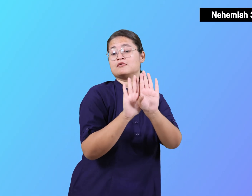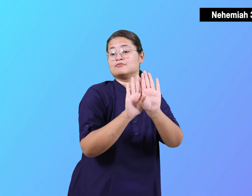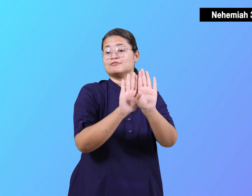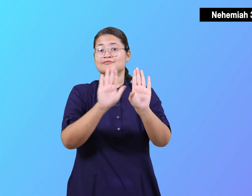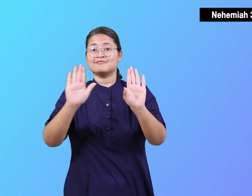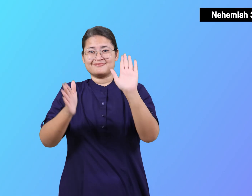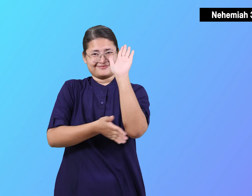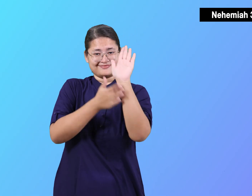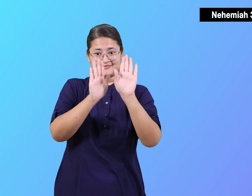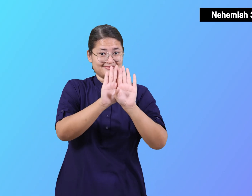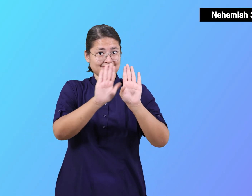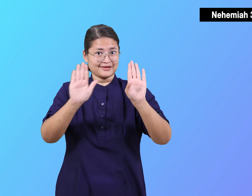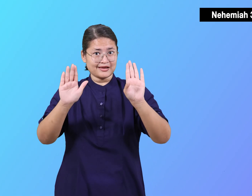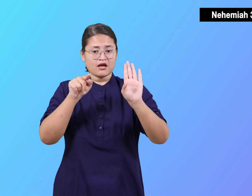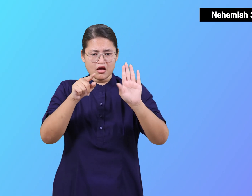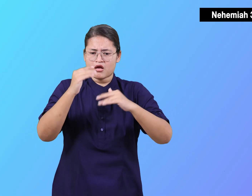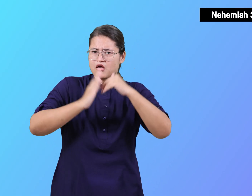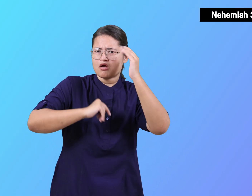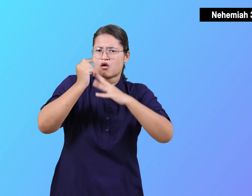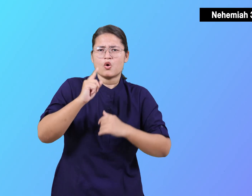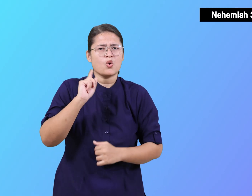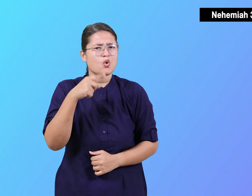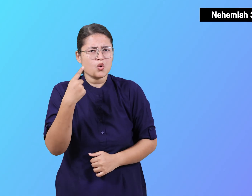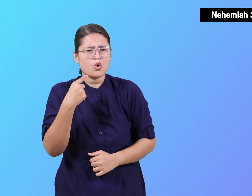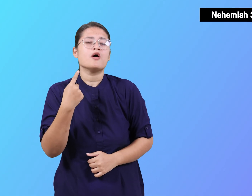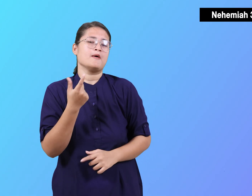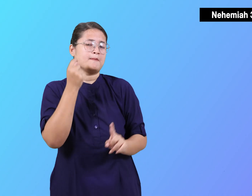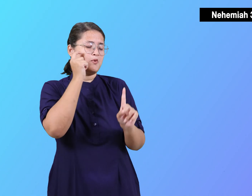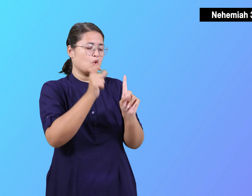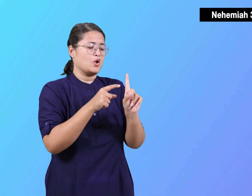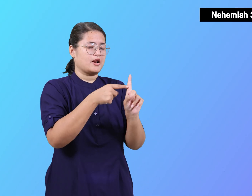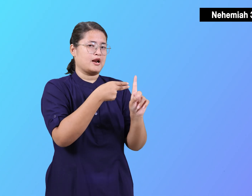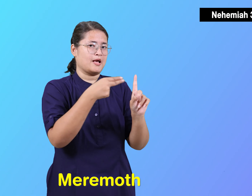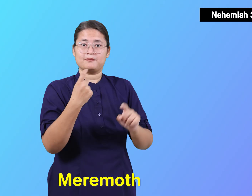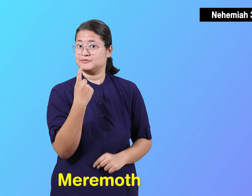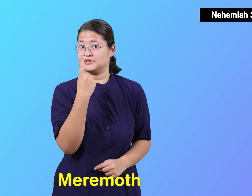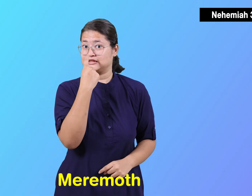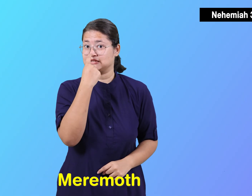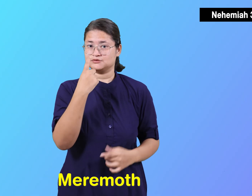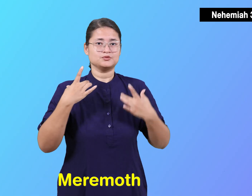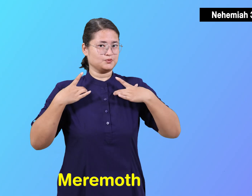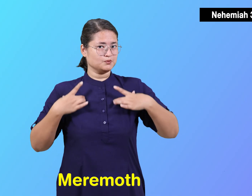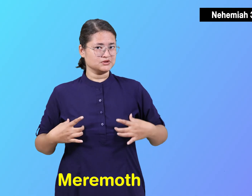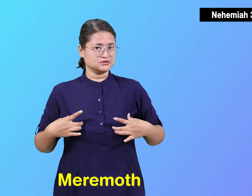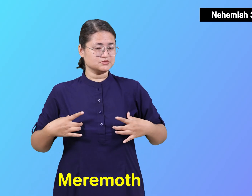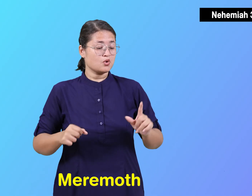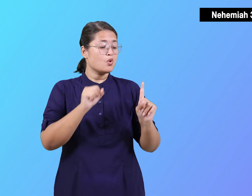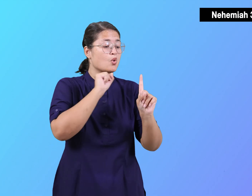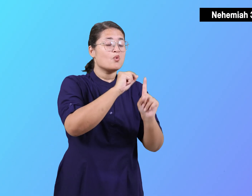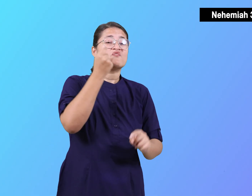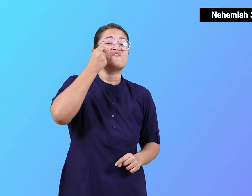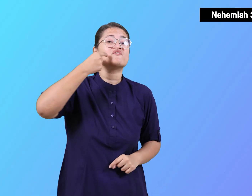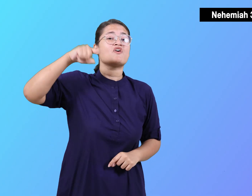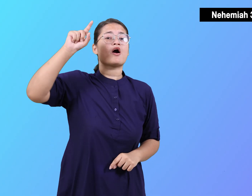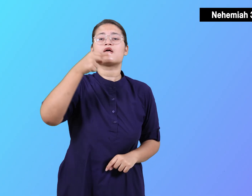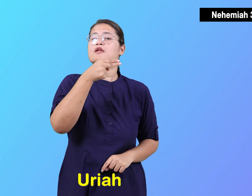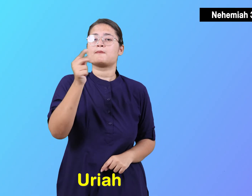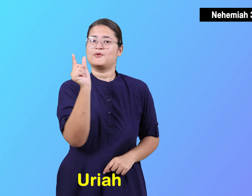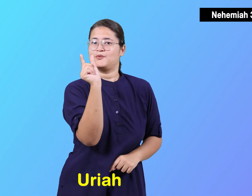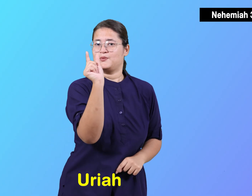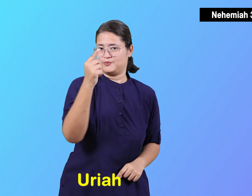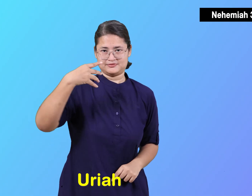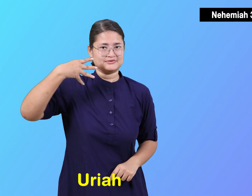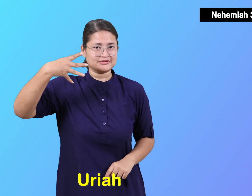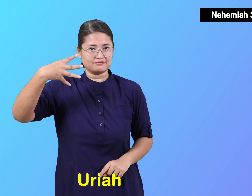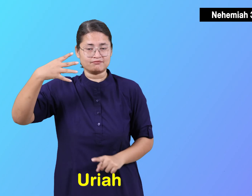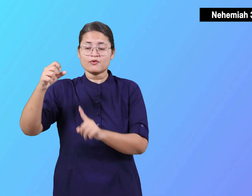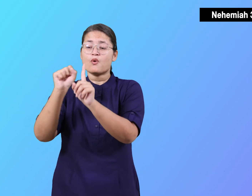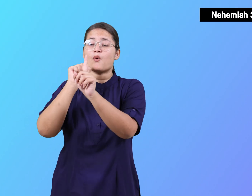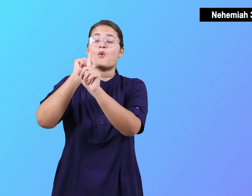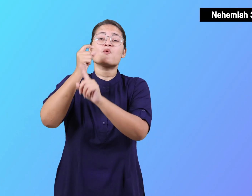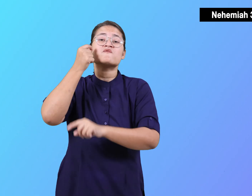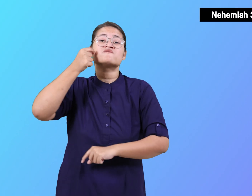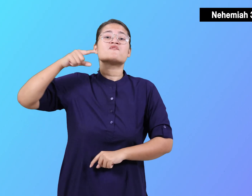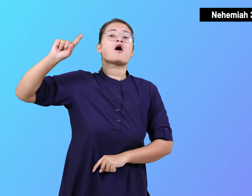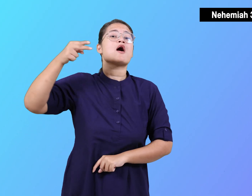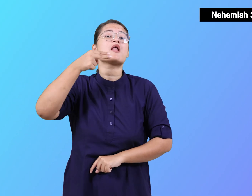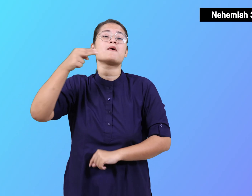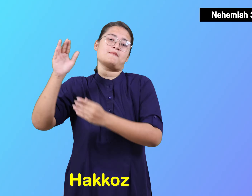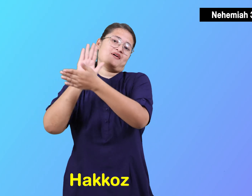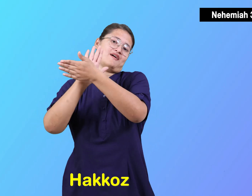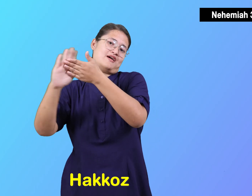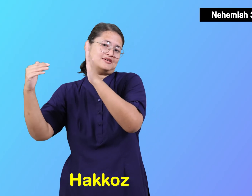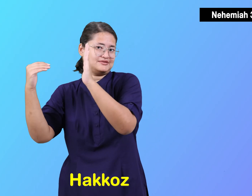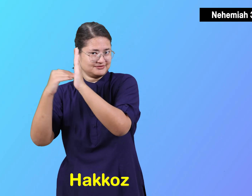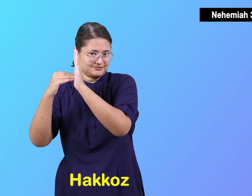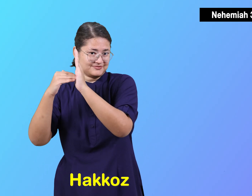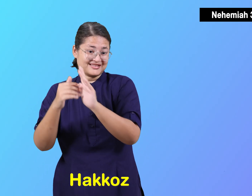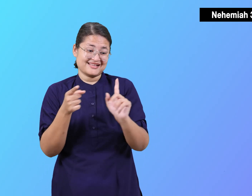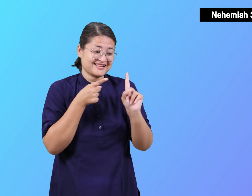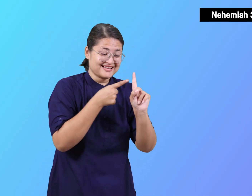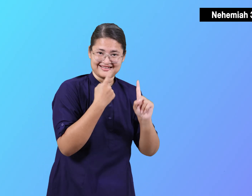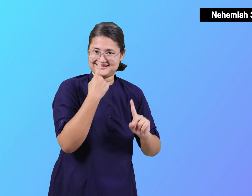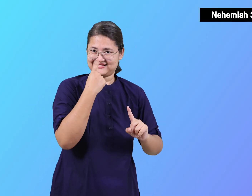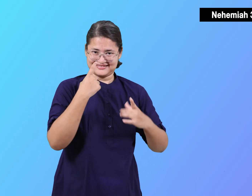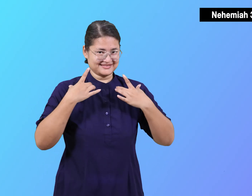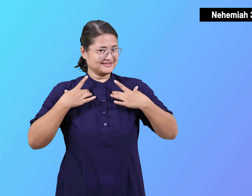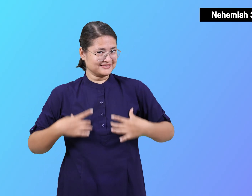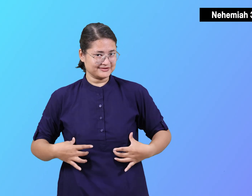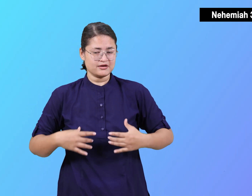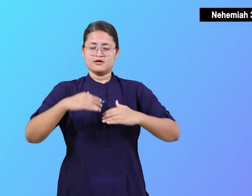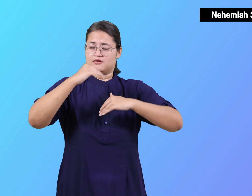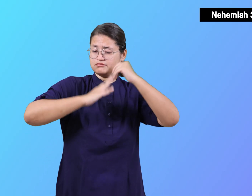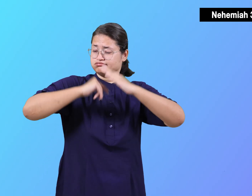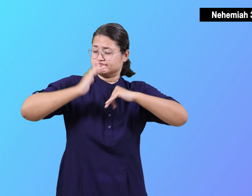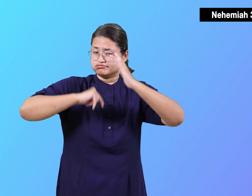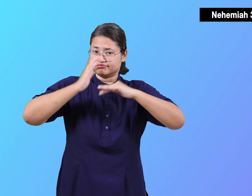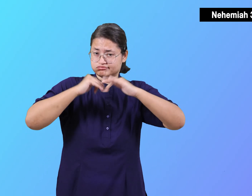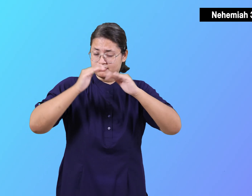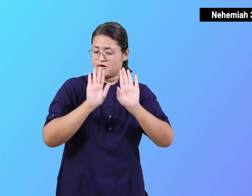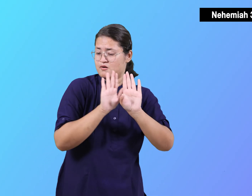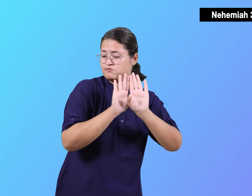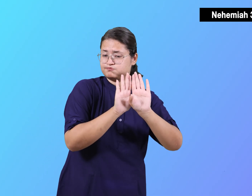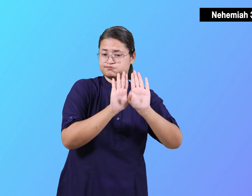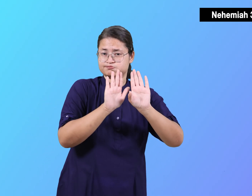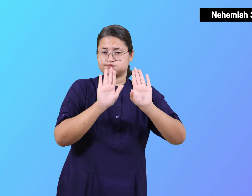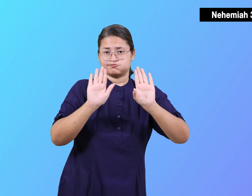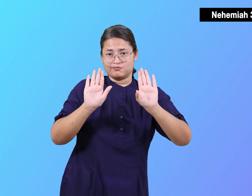Meremoth son of Uriah repaired the next section of the wall. (Uriah was the son of Hakkoz.)